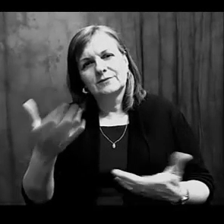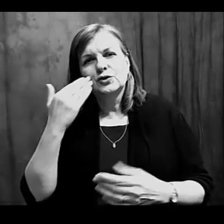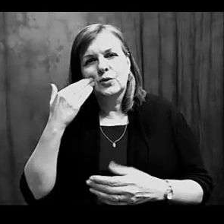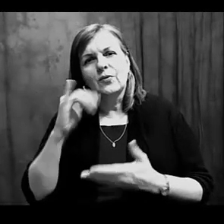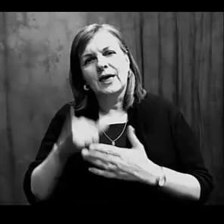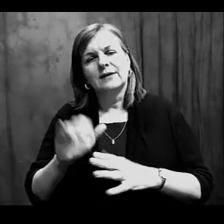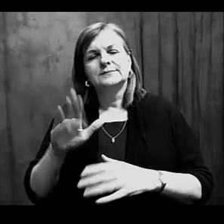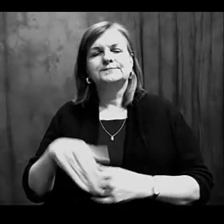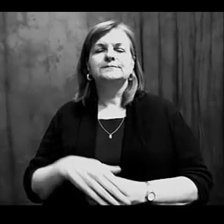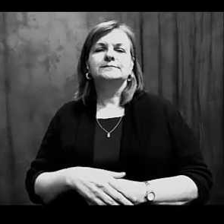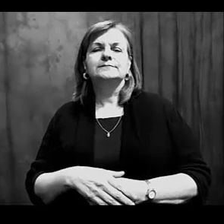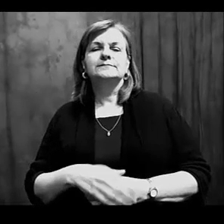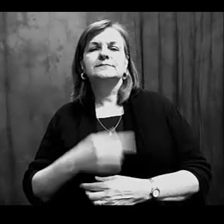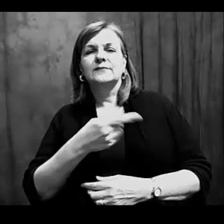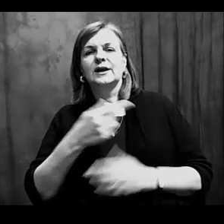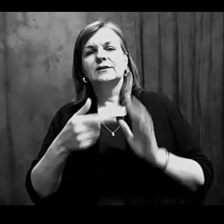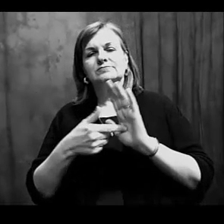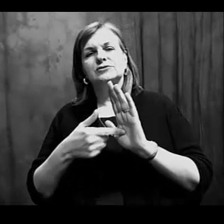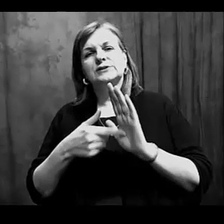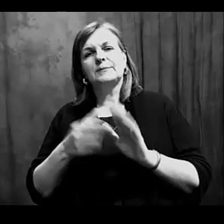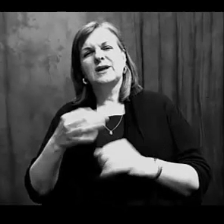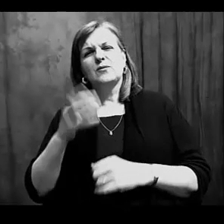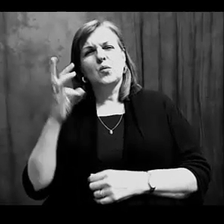bugs are weird! you know that!